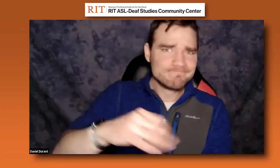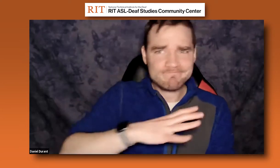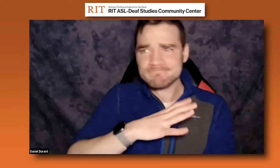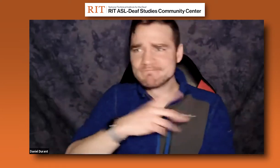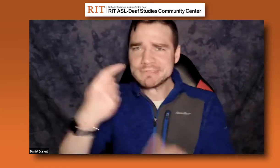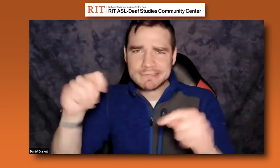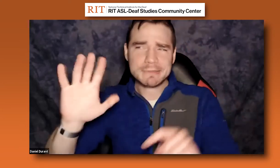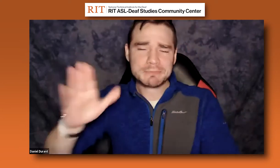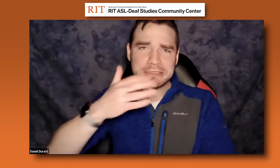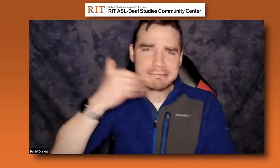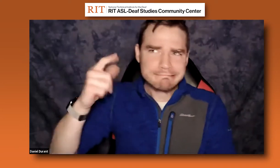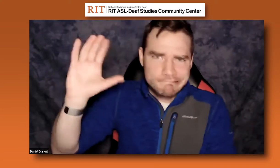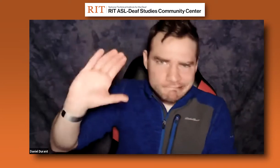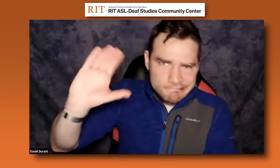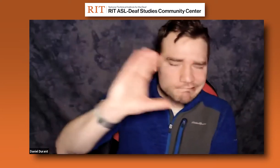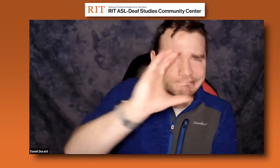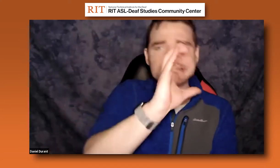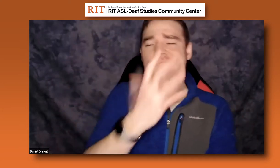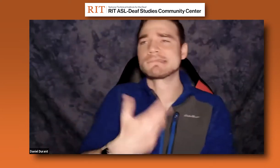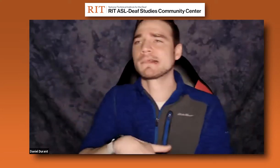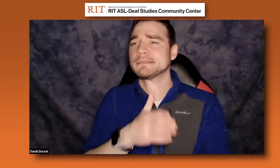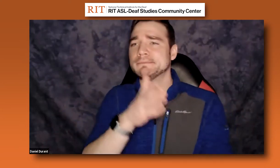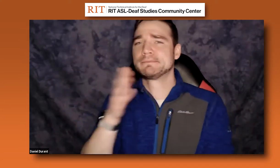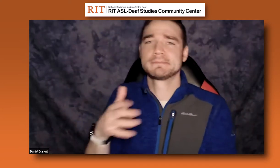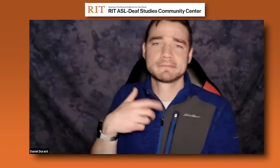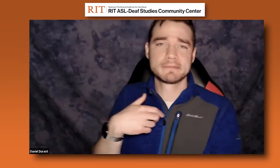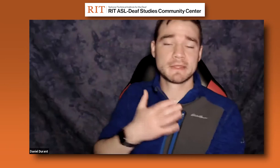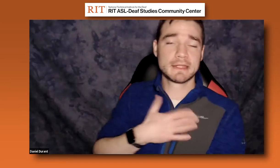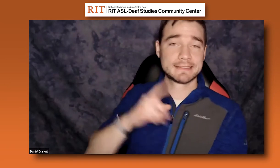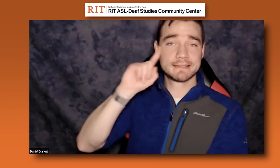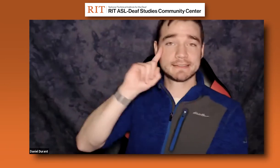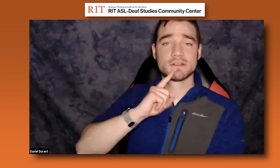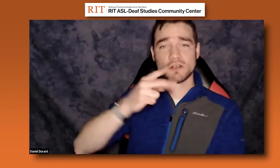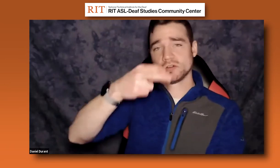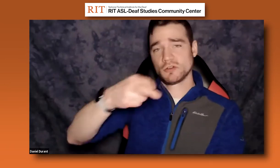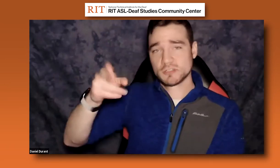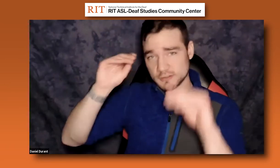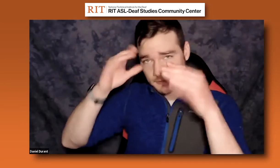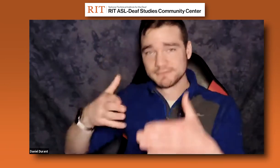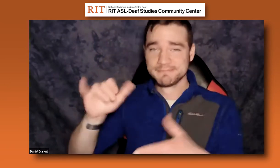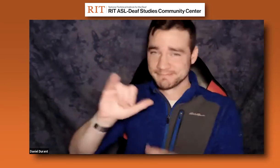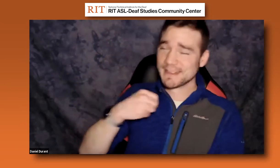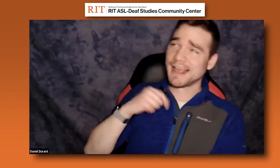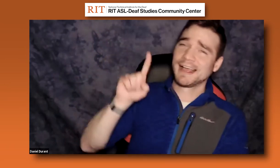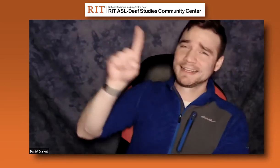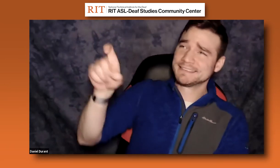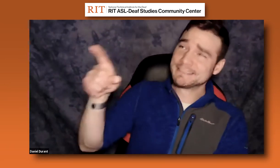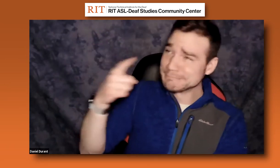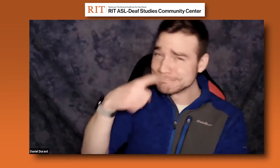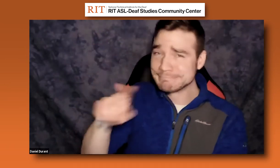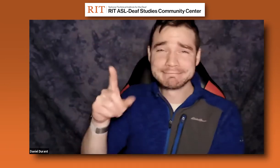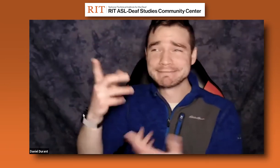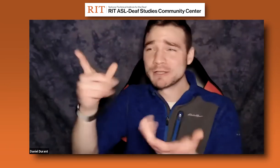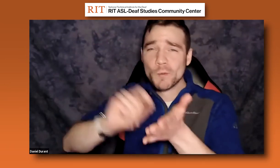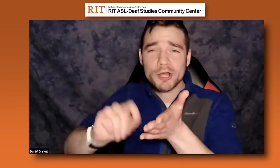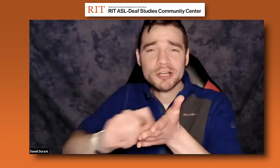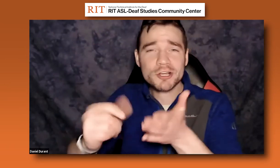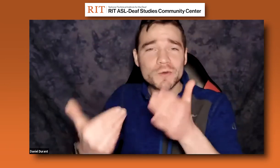and my moms were like, "Yeah, let's find some plays for you." So my Deaf and hard-of-hearing teacher asked,